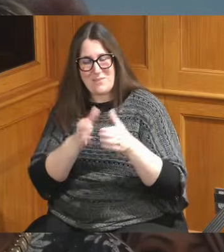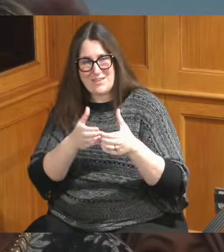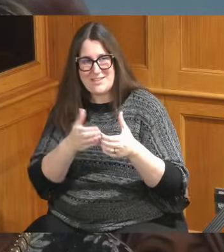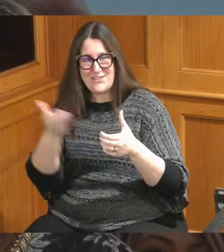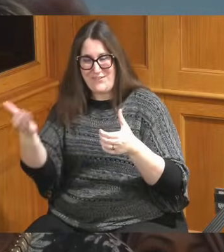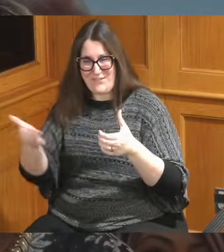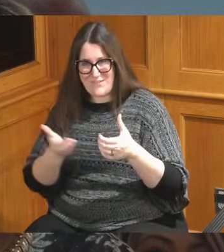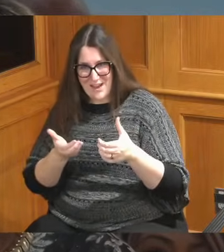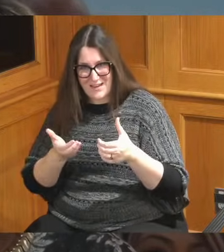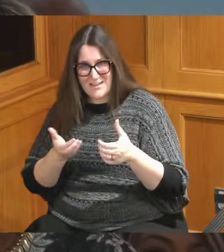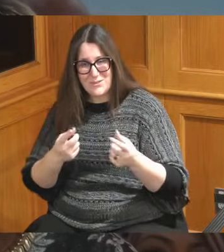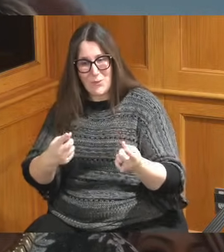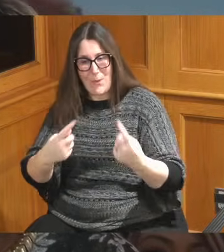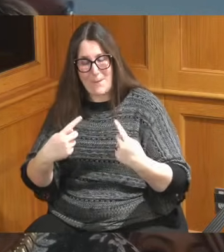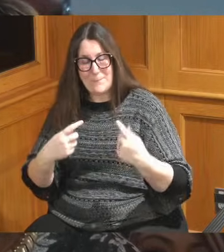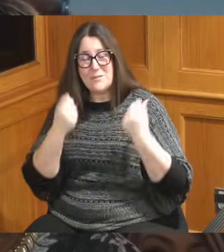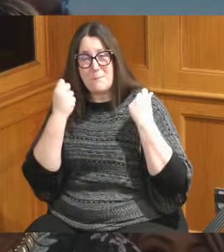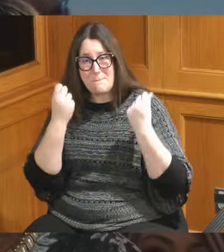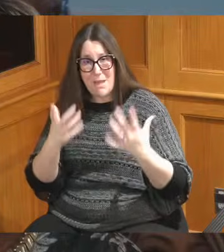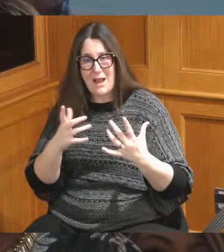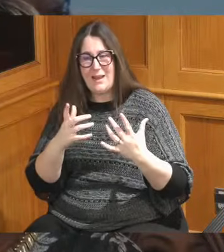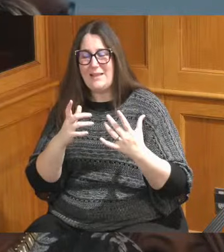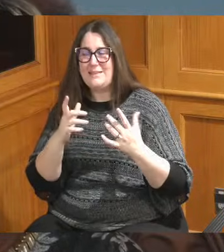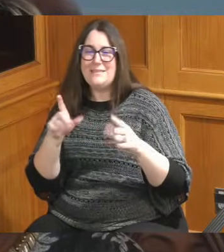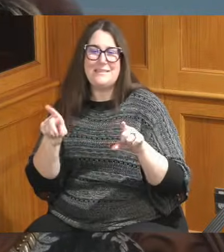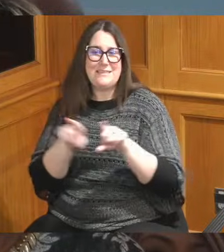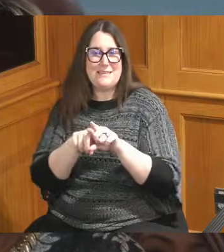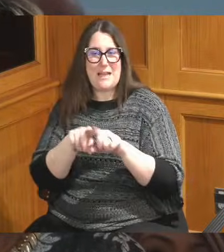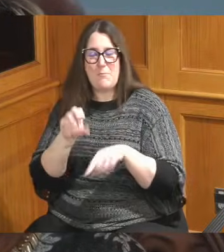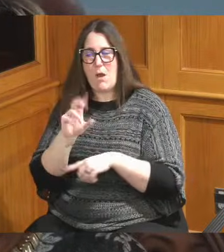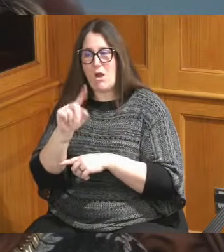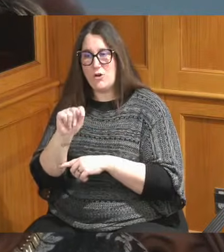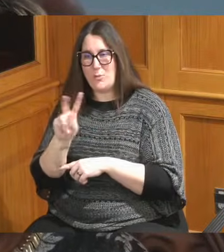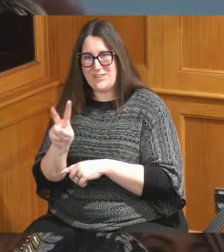to multiple locations on the same Sunday in October. the second Sunday in October,